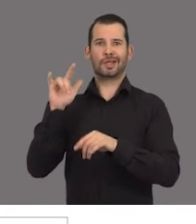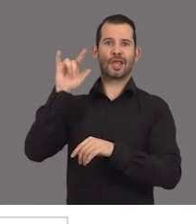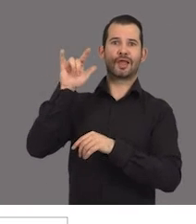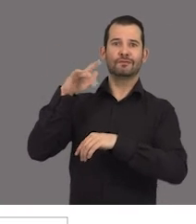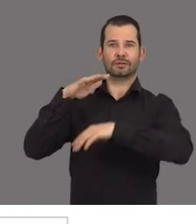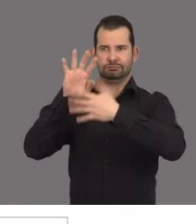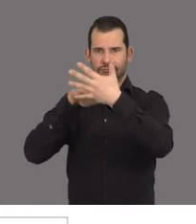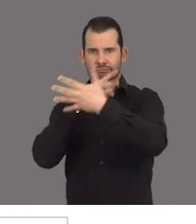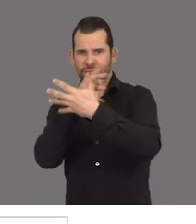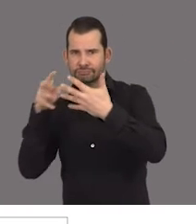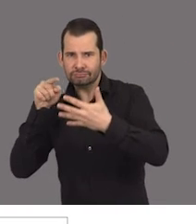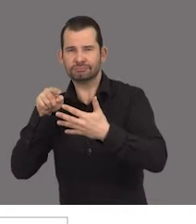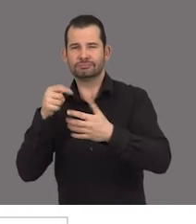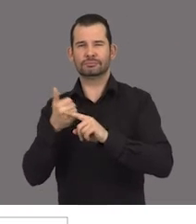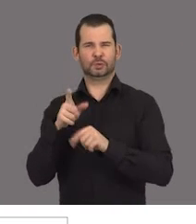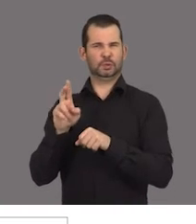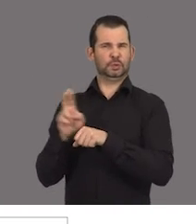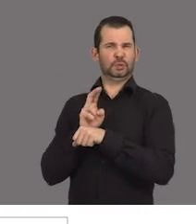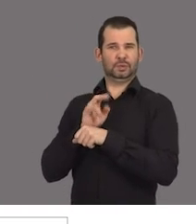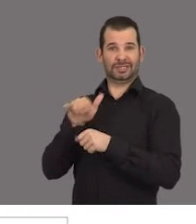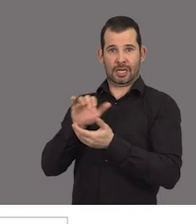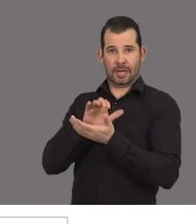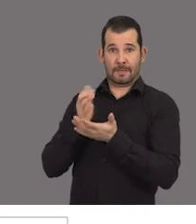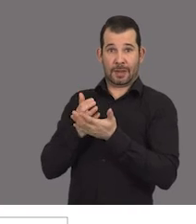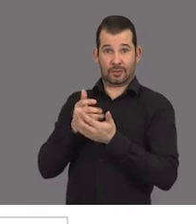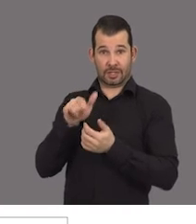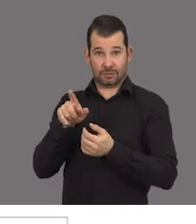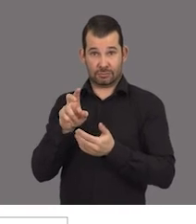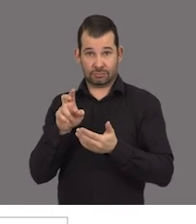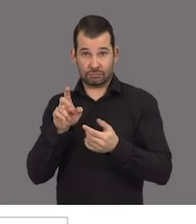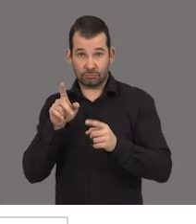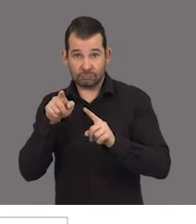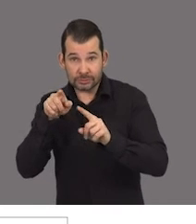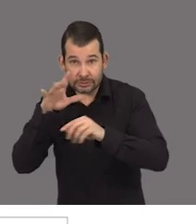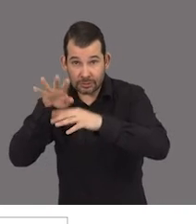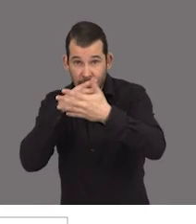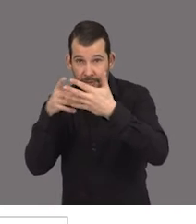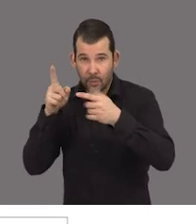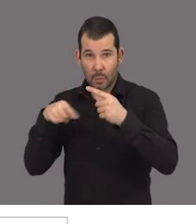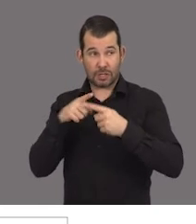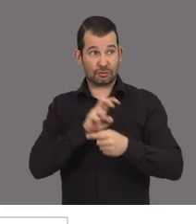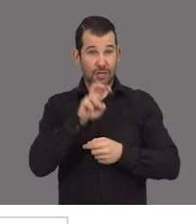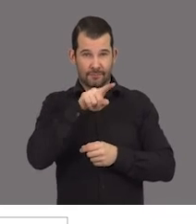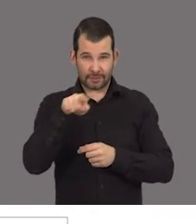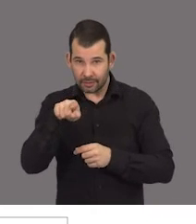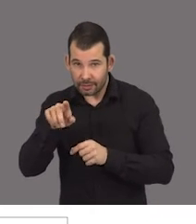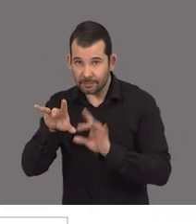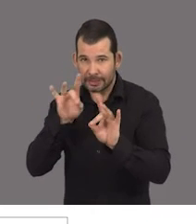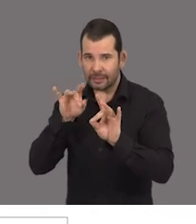You just use the amount in the table for when you travelled and pick the airport closest to your residence.